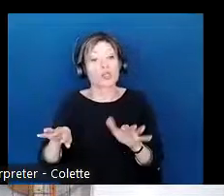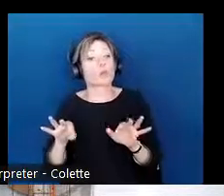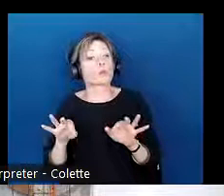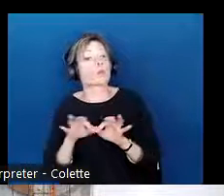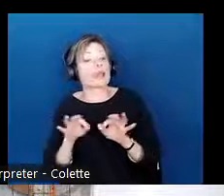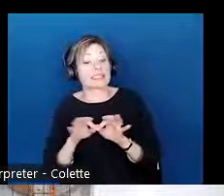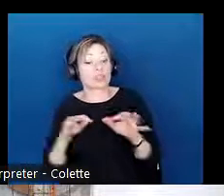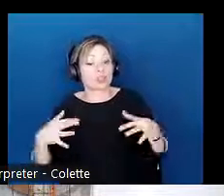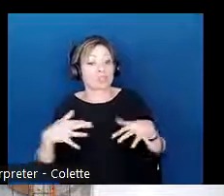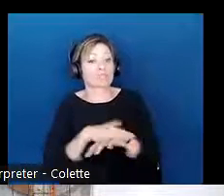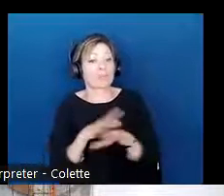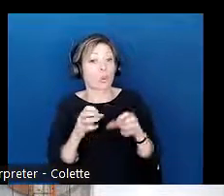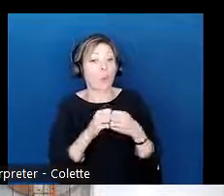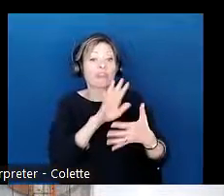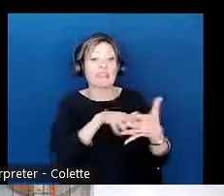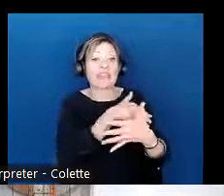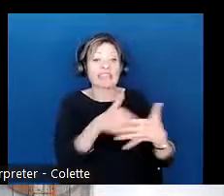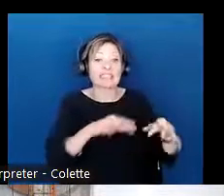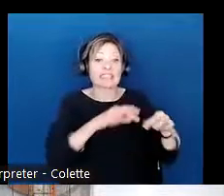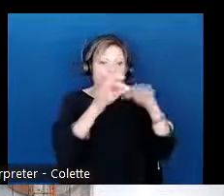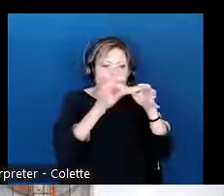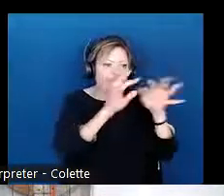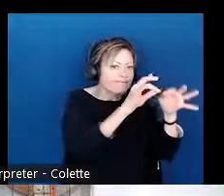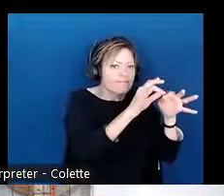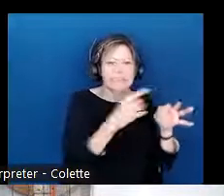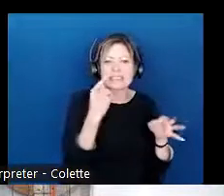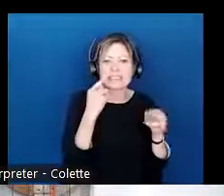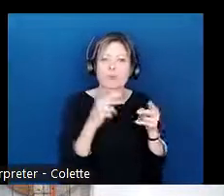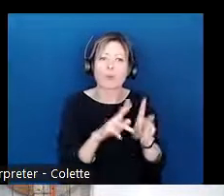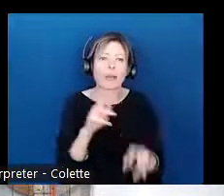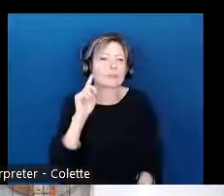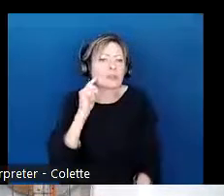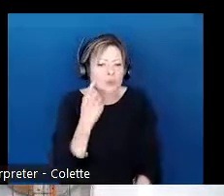just in a very simple way which is quite sweet. Presumably they're going to fade if you leave